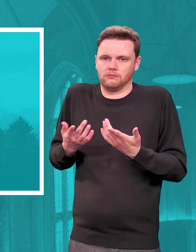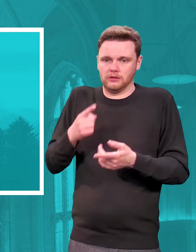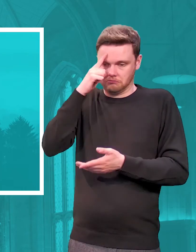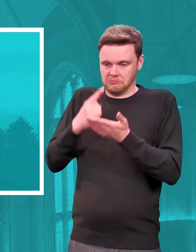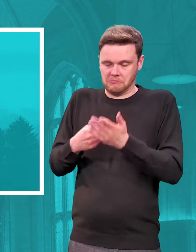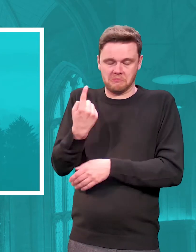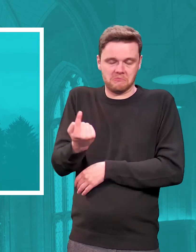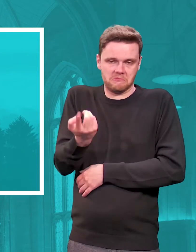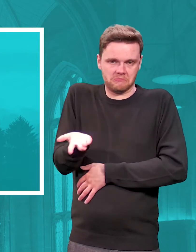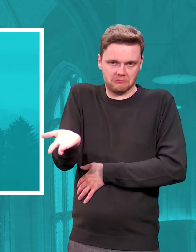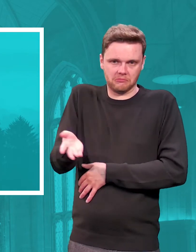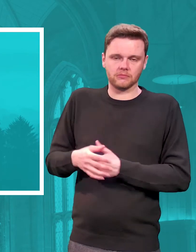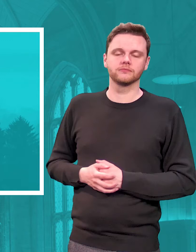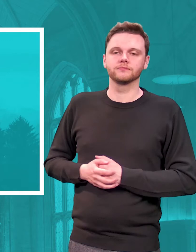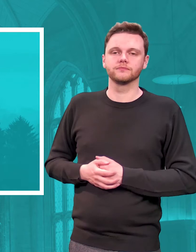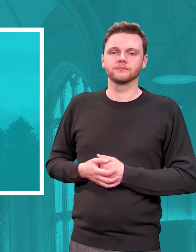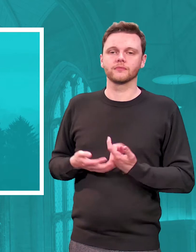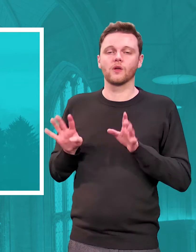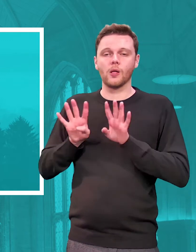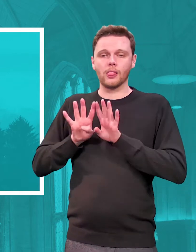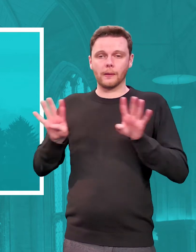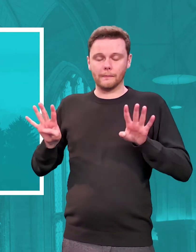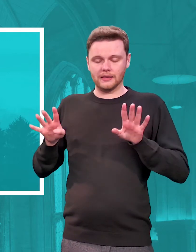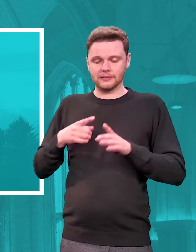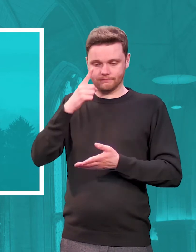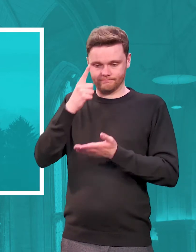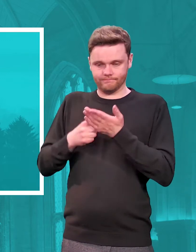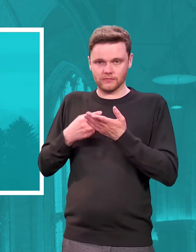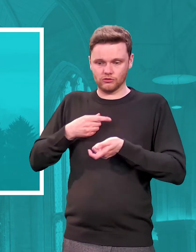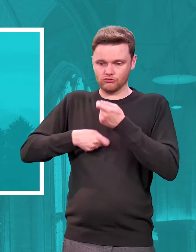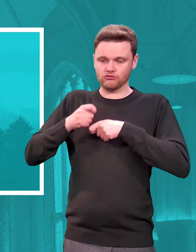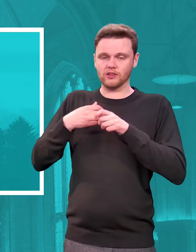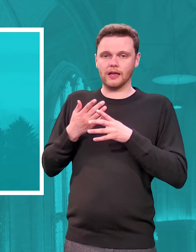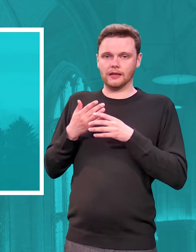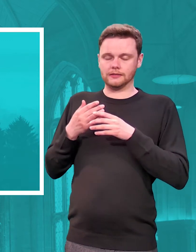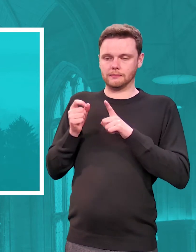While the Committee is charged with developing a system of peer-led review of Presbyteries,